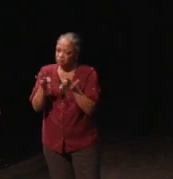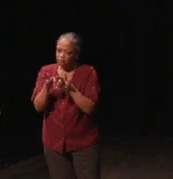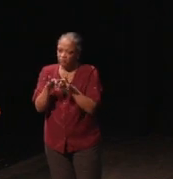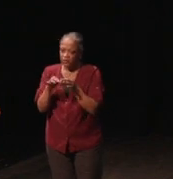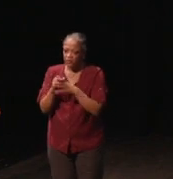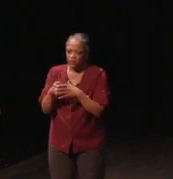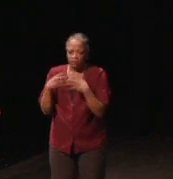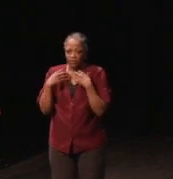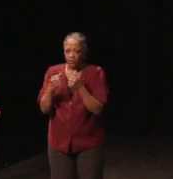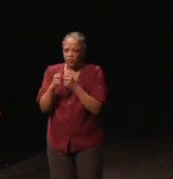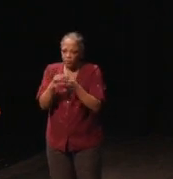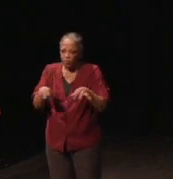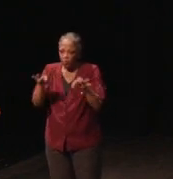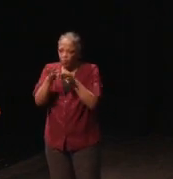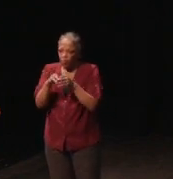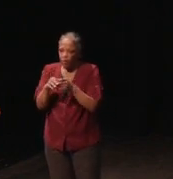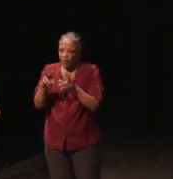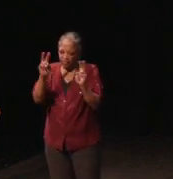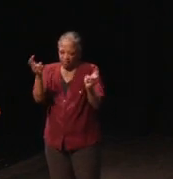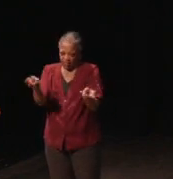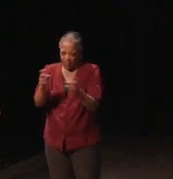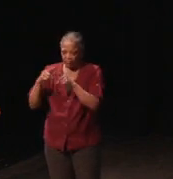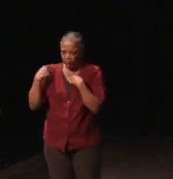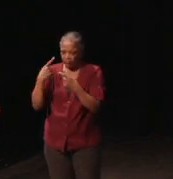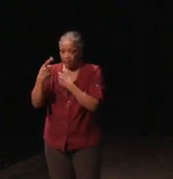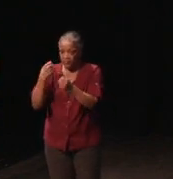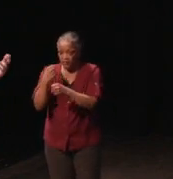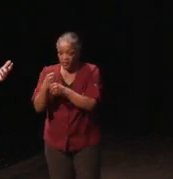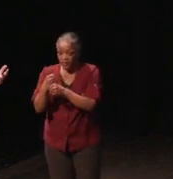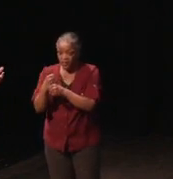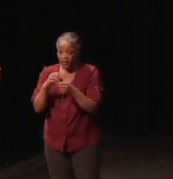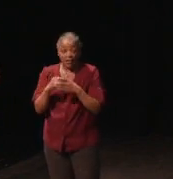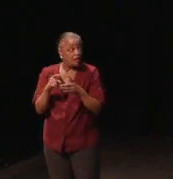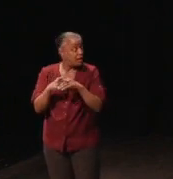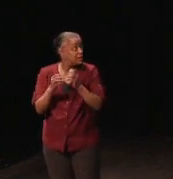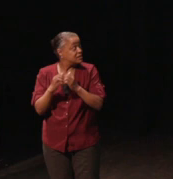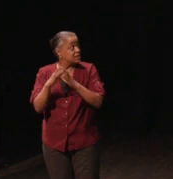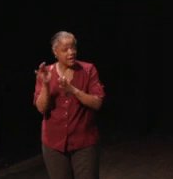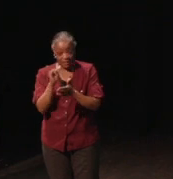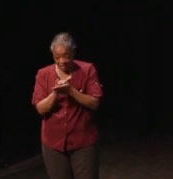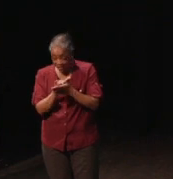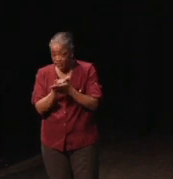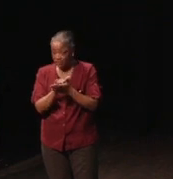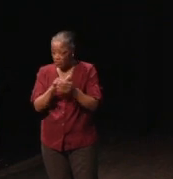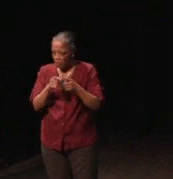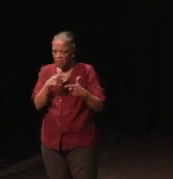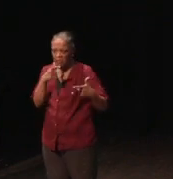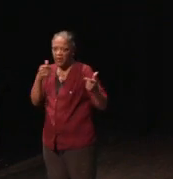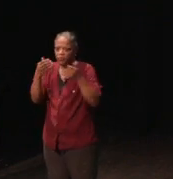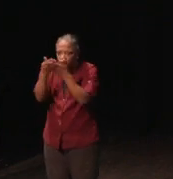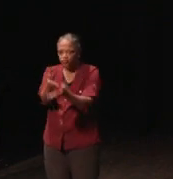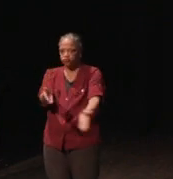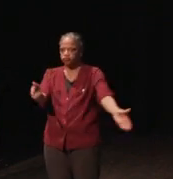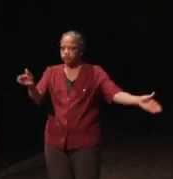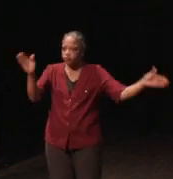really strong thread running throughout the past year. Whether it's initiatives like this, whether it's big wide scale formative research,